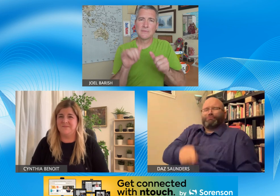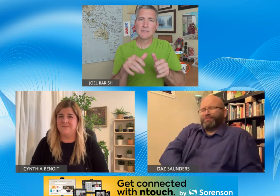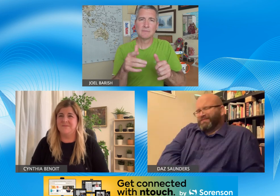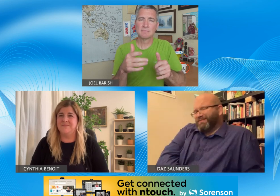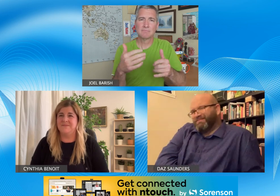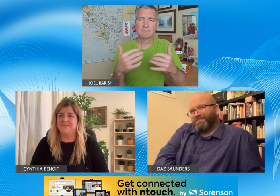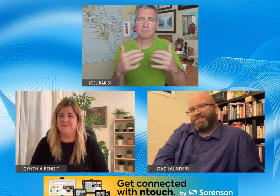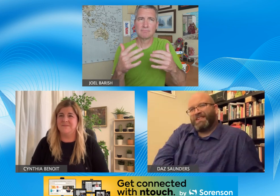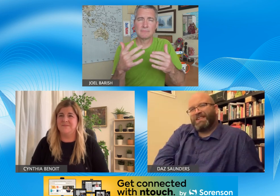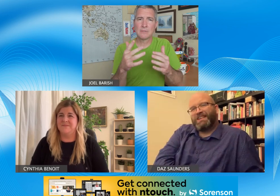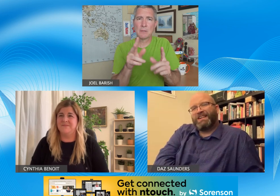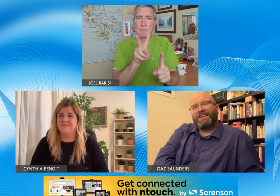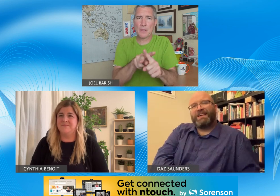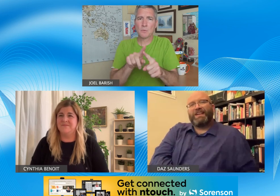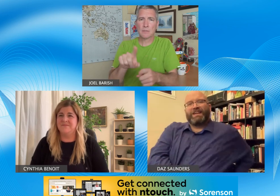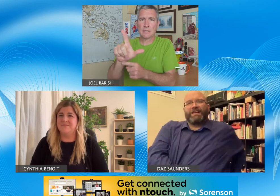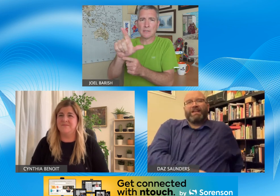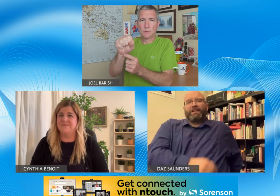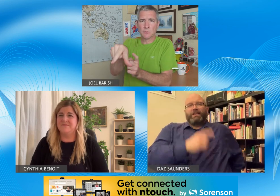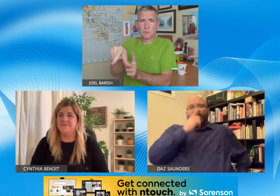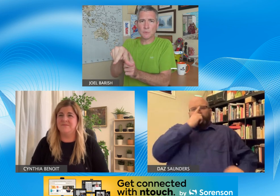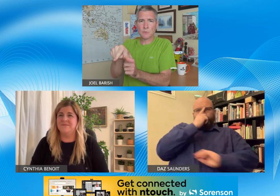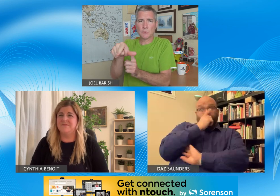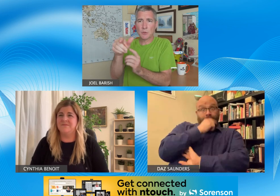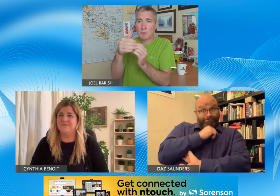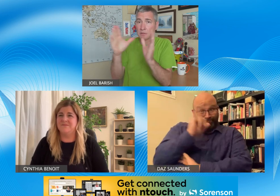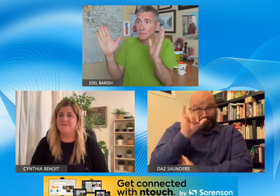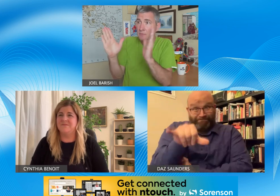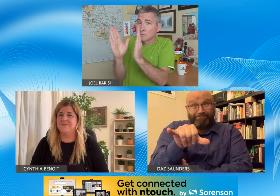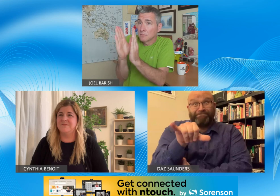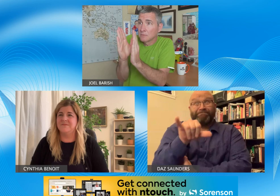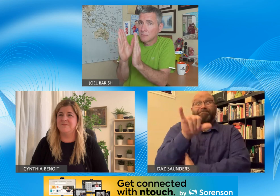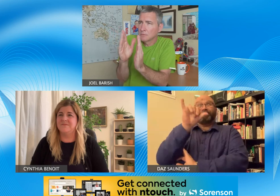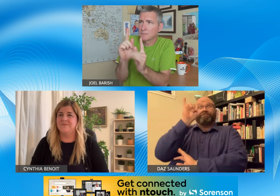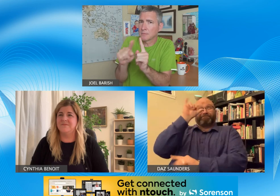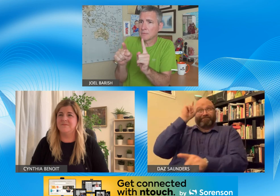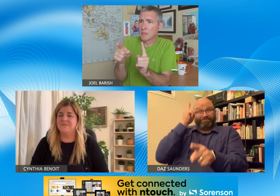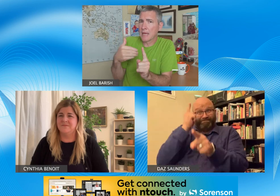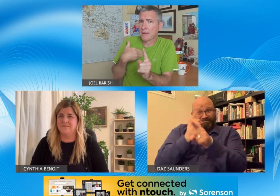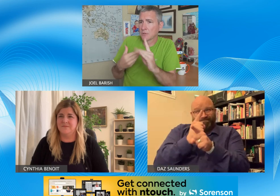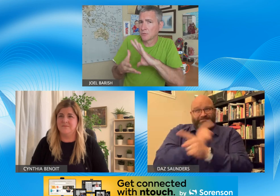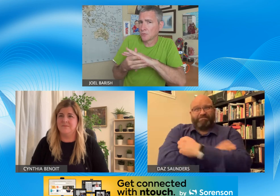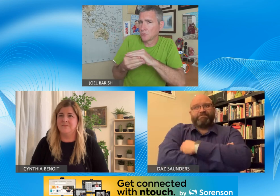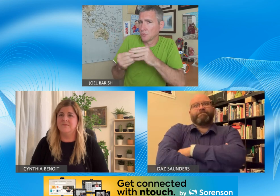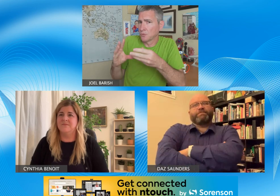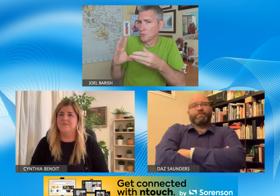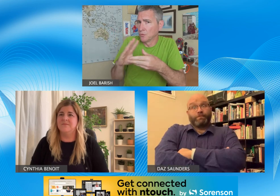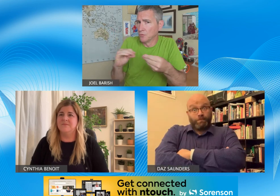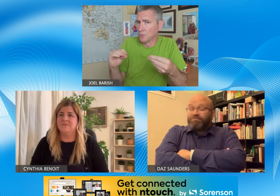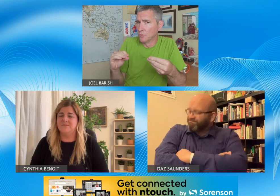Wow! That definitely applies to LSQ as well. Despite the size of the community, there’s still stories within.